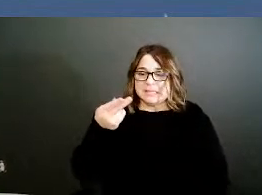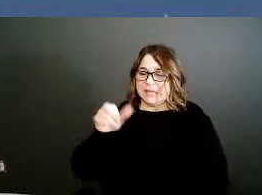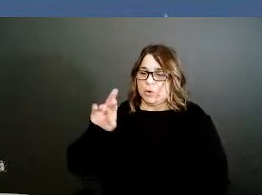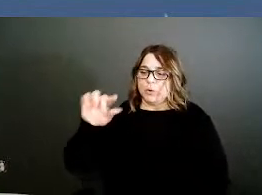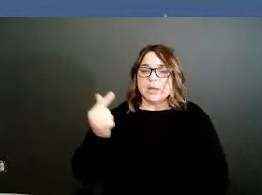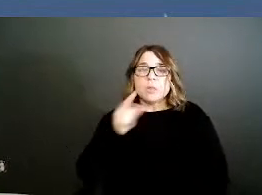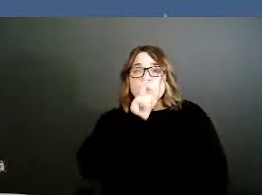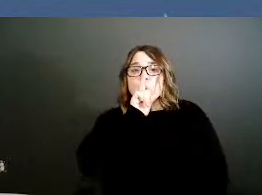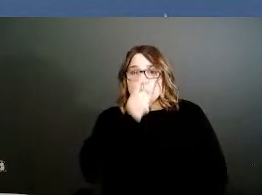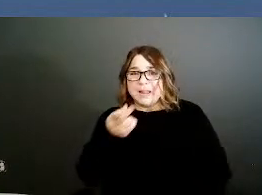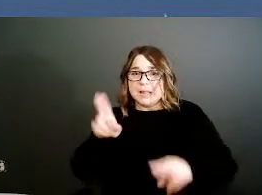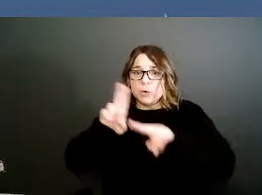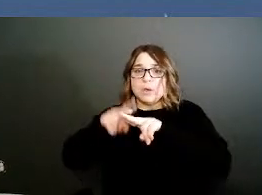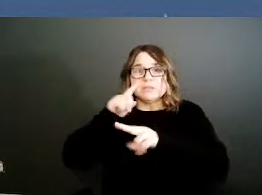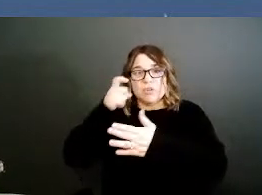BUT EITHER WAY, THIS IS AN UNPRECEDENTED INCREASE.